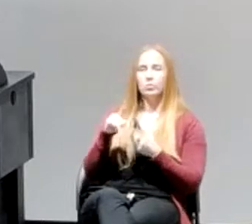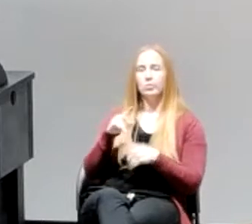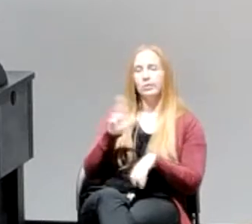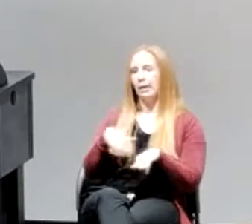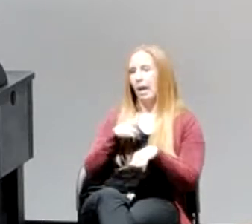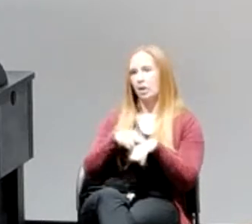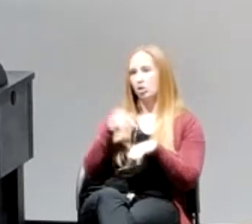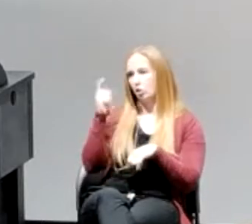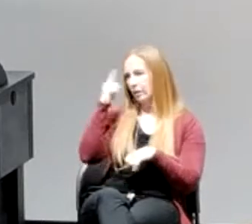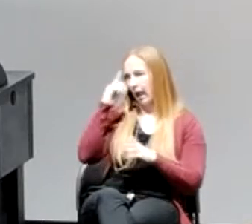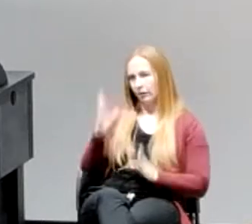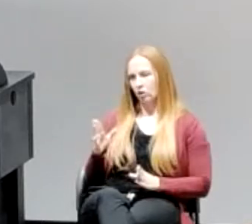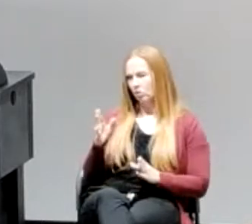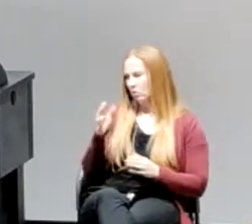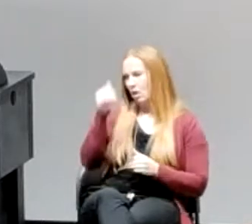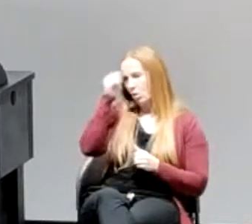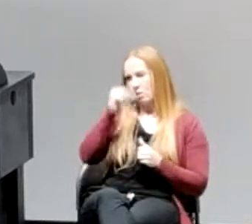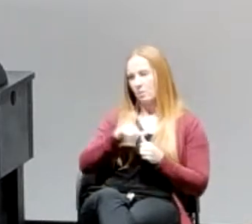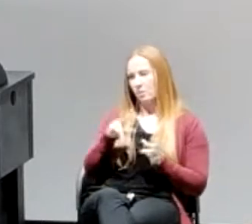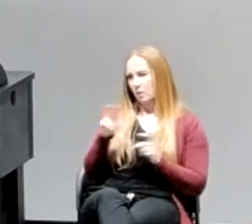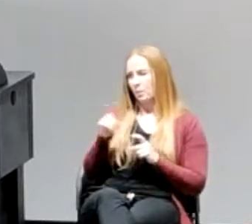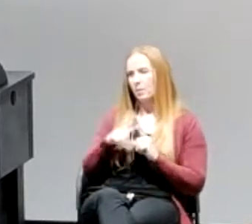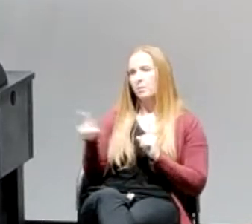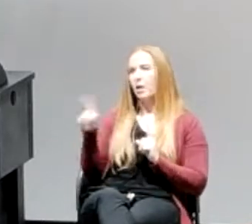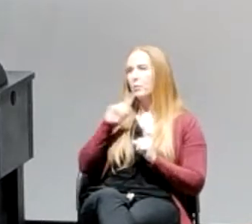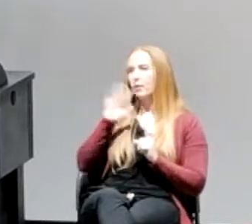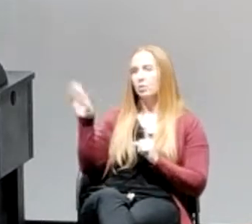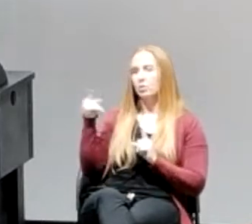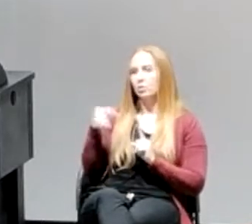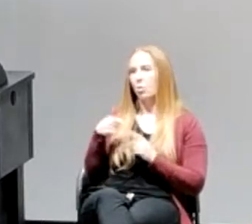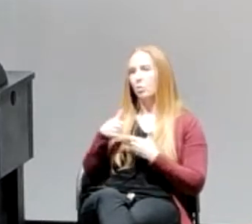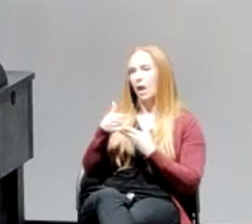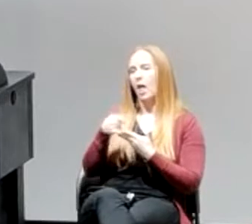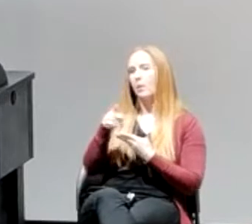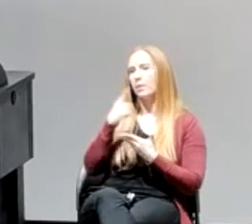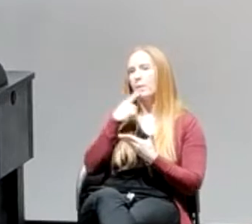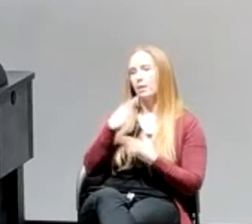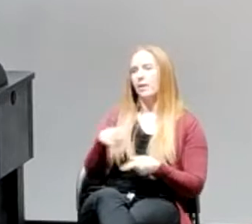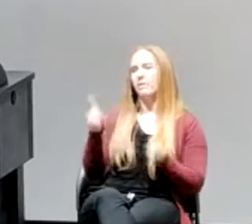BillGates is going to be delivering a keynote address and Steve says would you like to go if yes please.